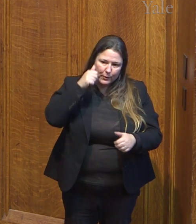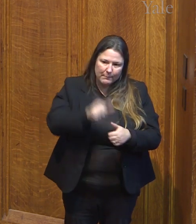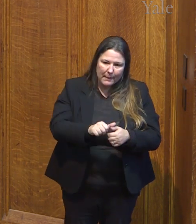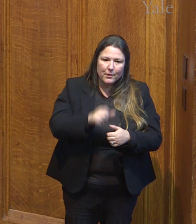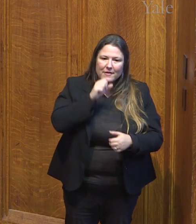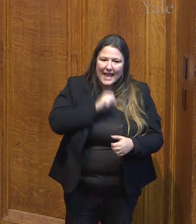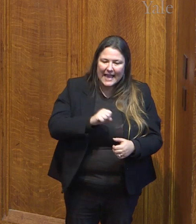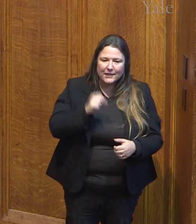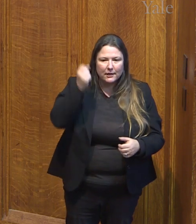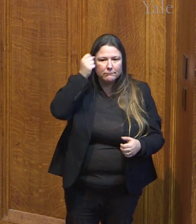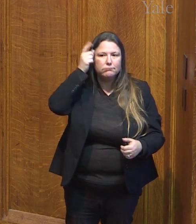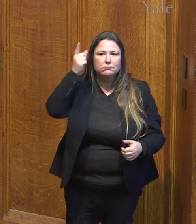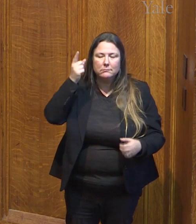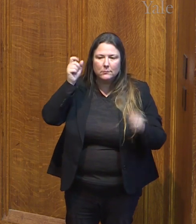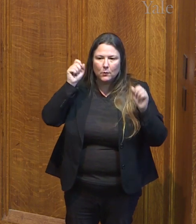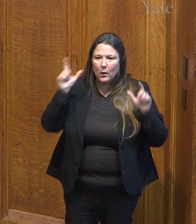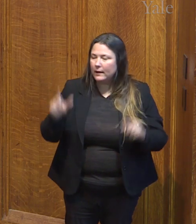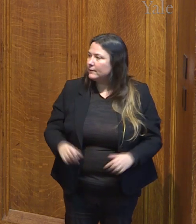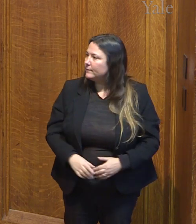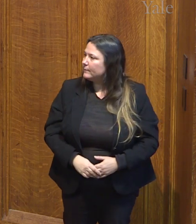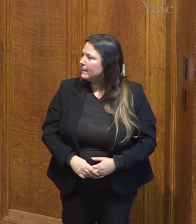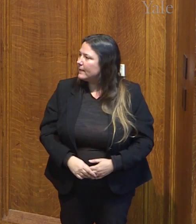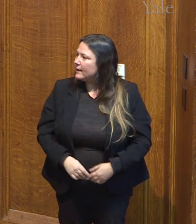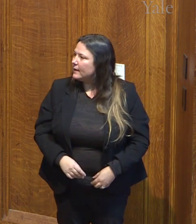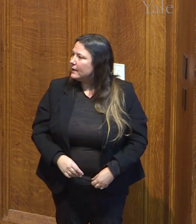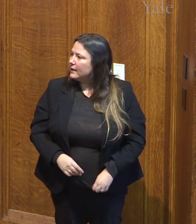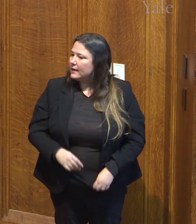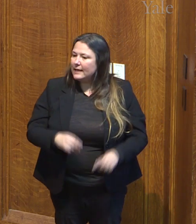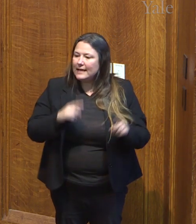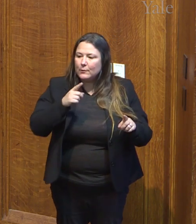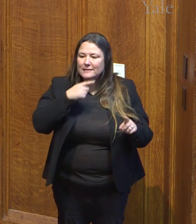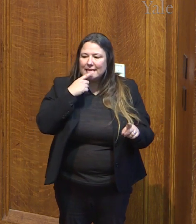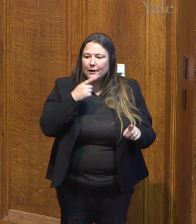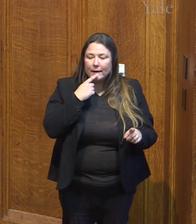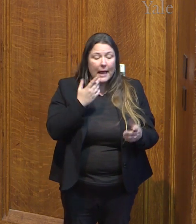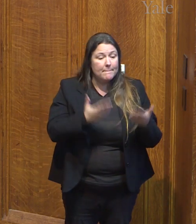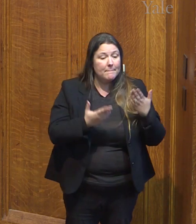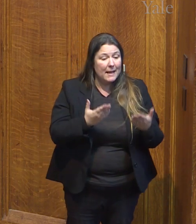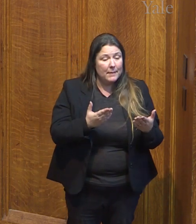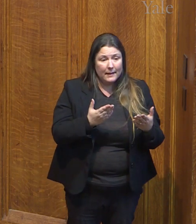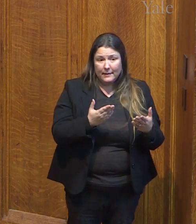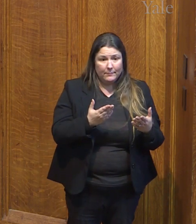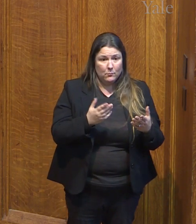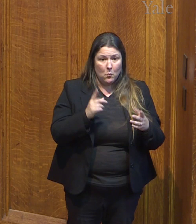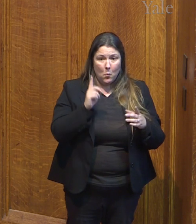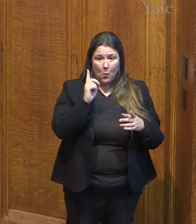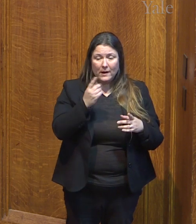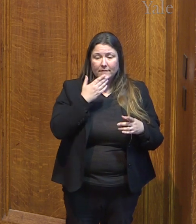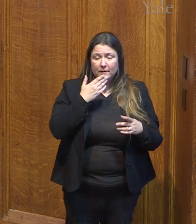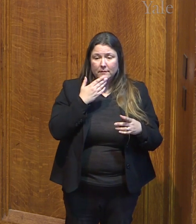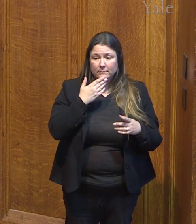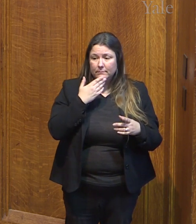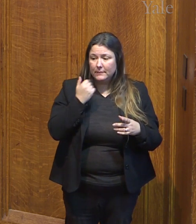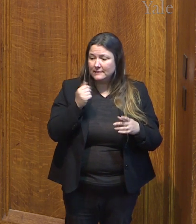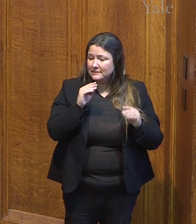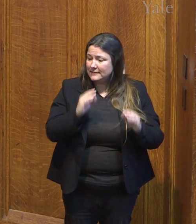August Bébian who was hearing, and perhaps history's greatest teacher of the Deaf was born the year L'Épée died.